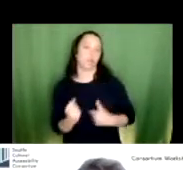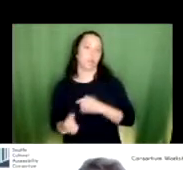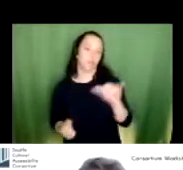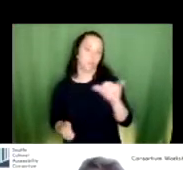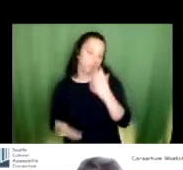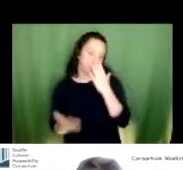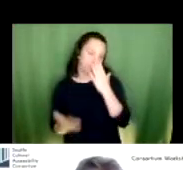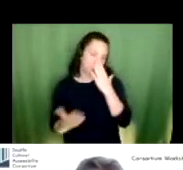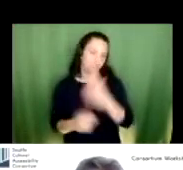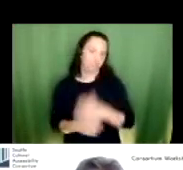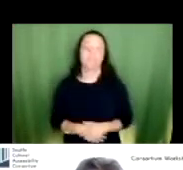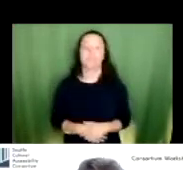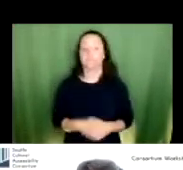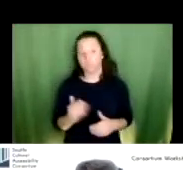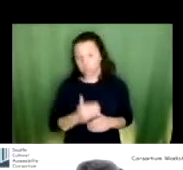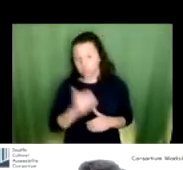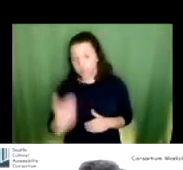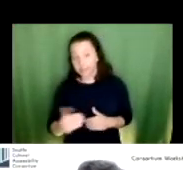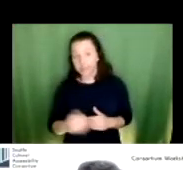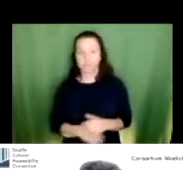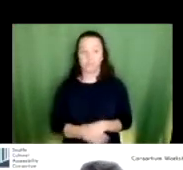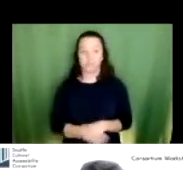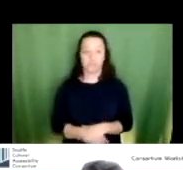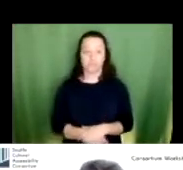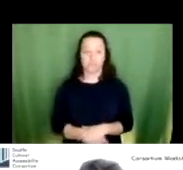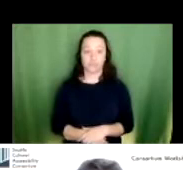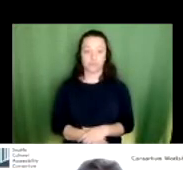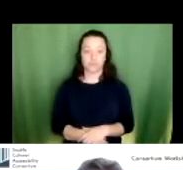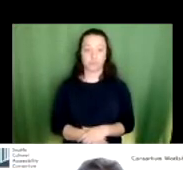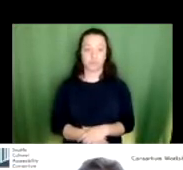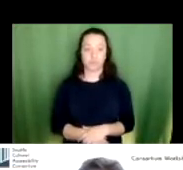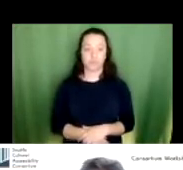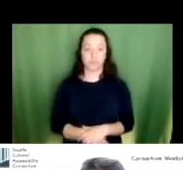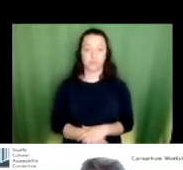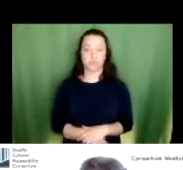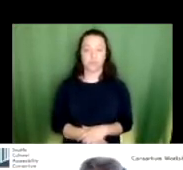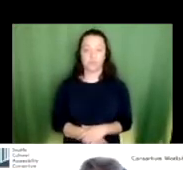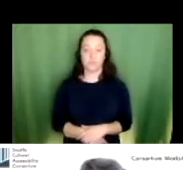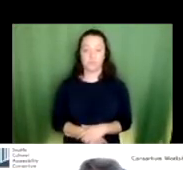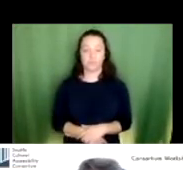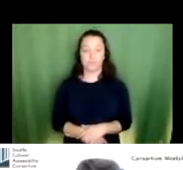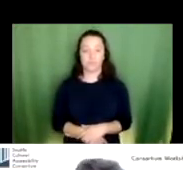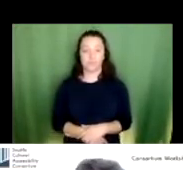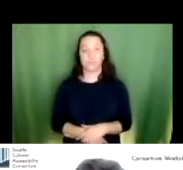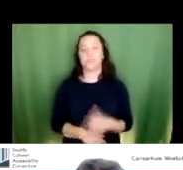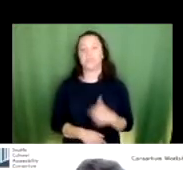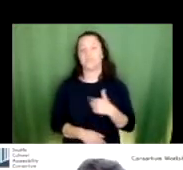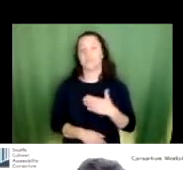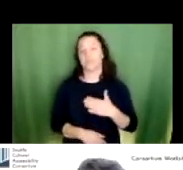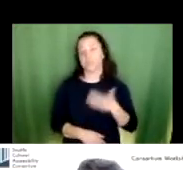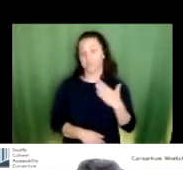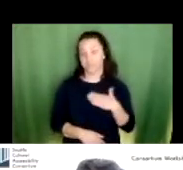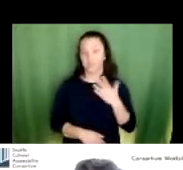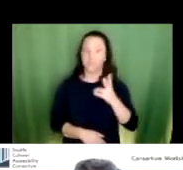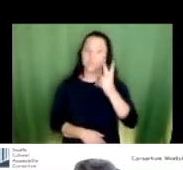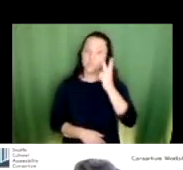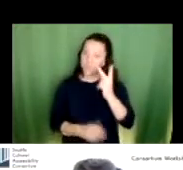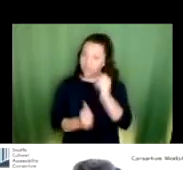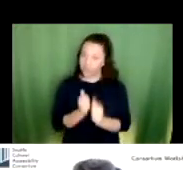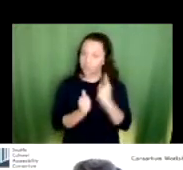Next slide, please. So I'm really happy to see everyone here. Thank you for spending